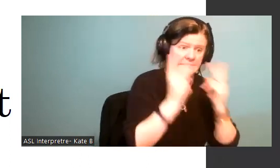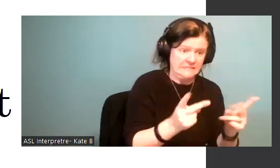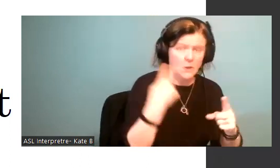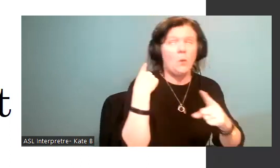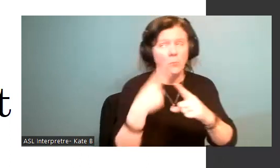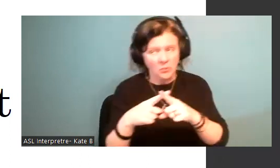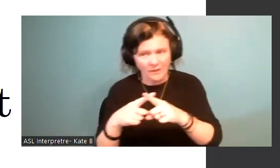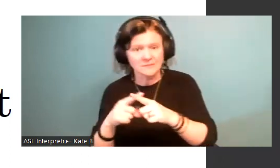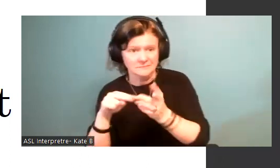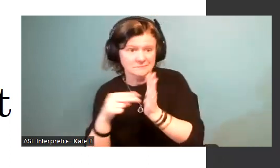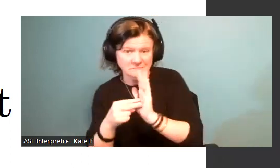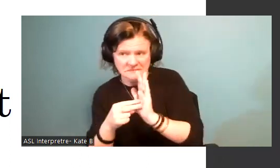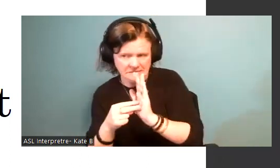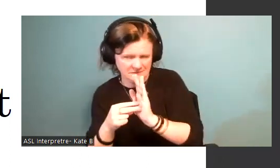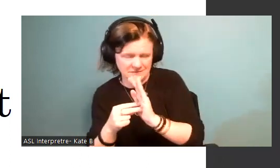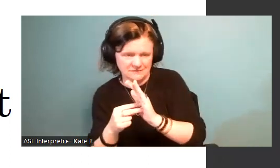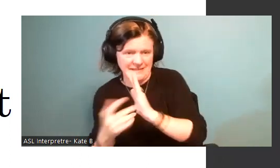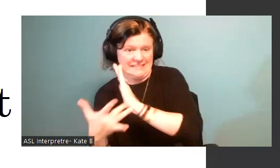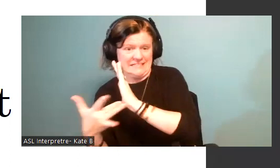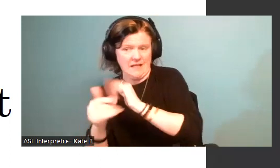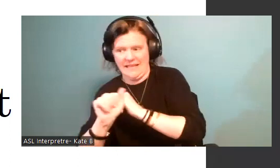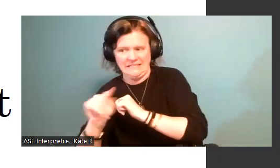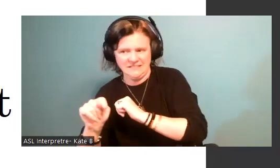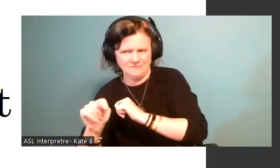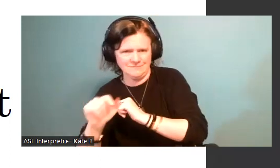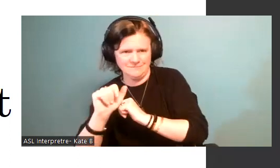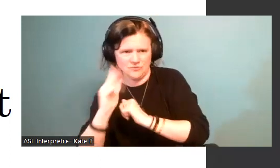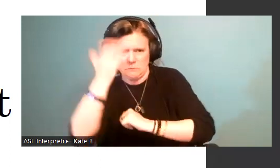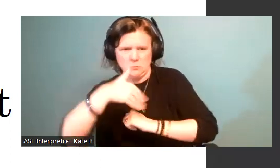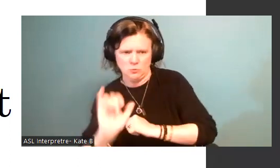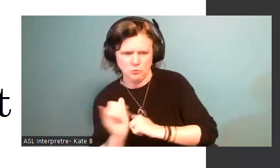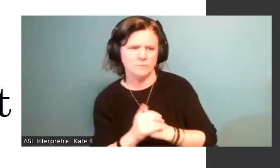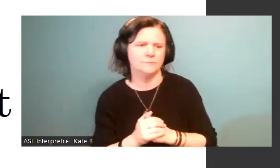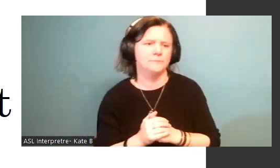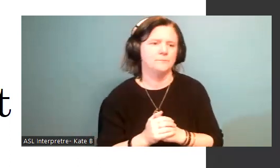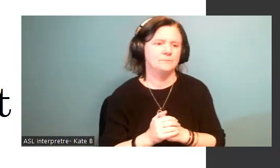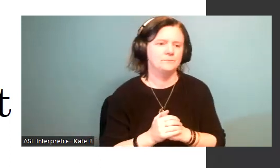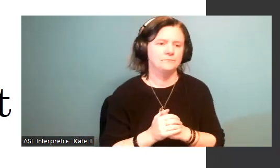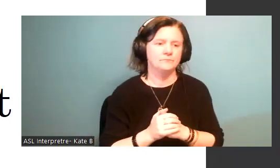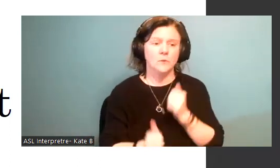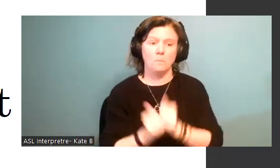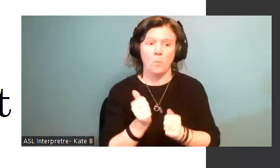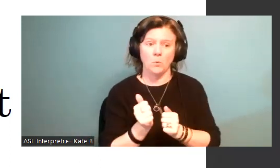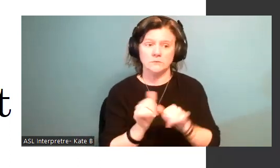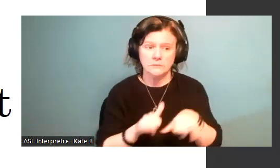to screen readers users such as separator between content paragraphs or elements that are